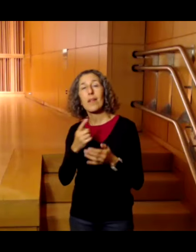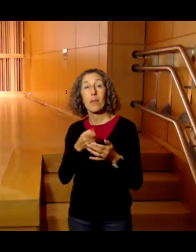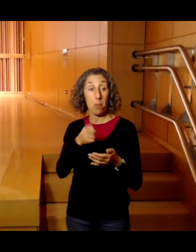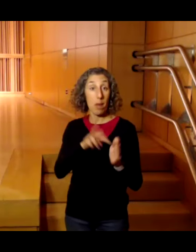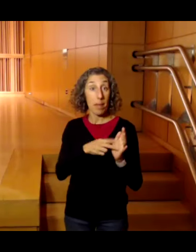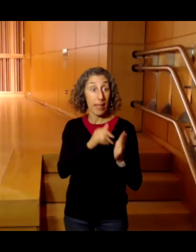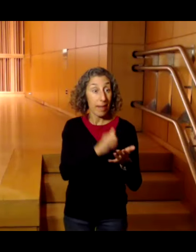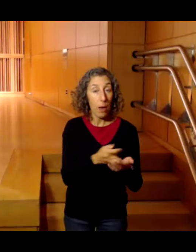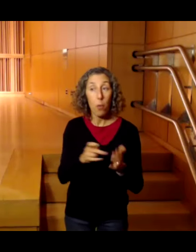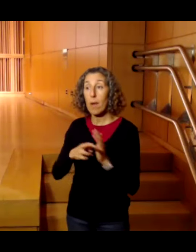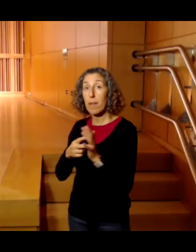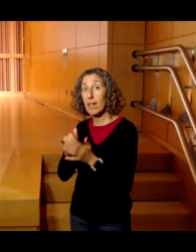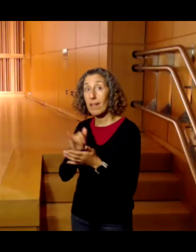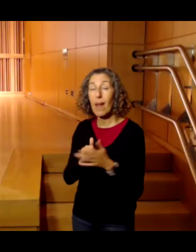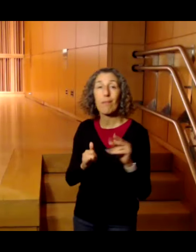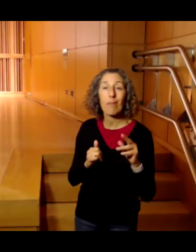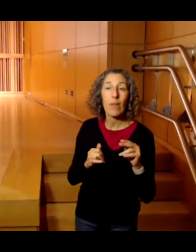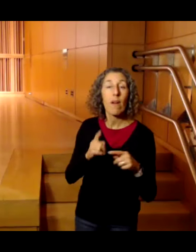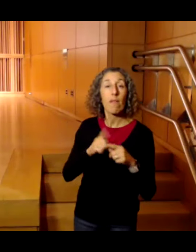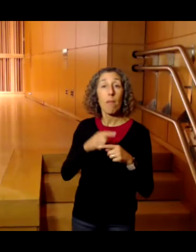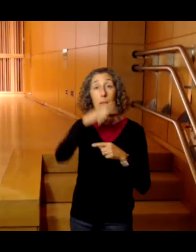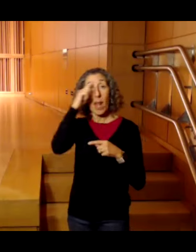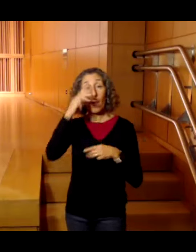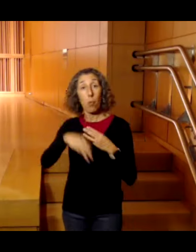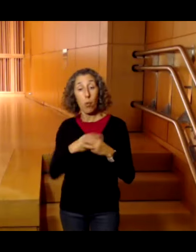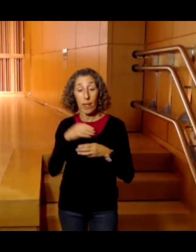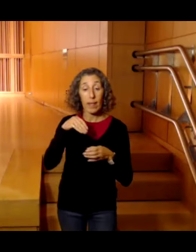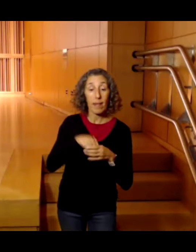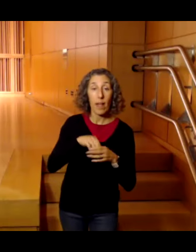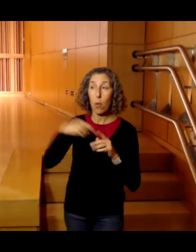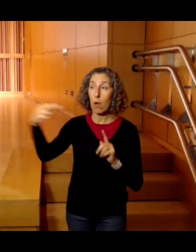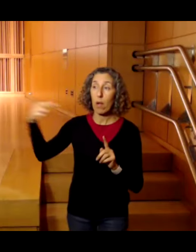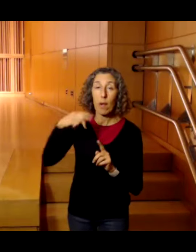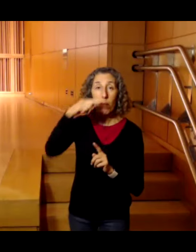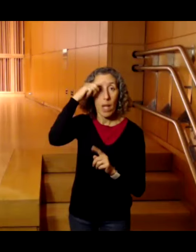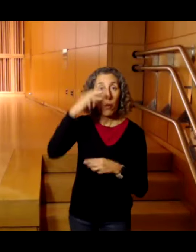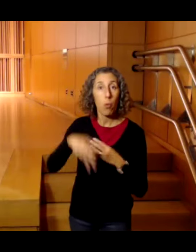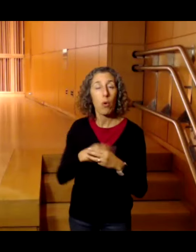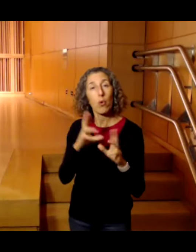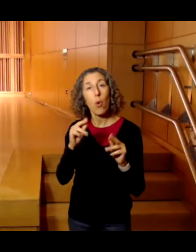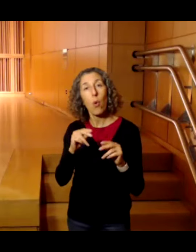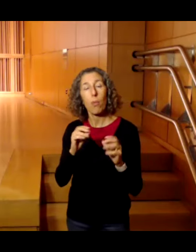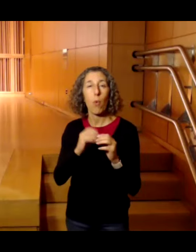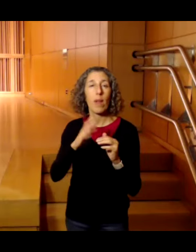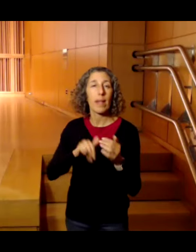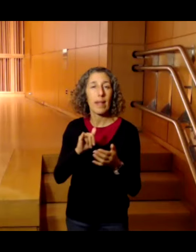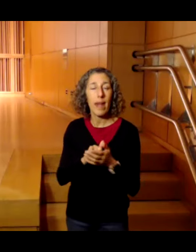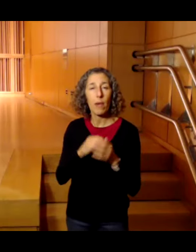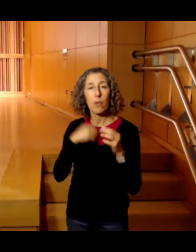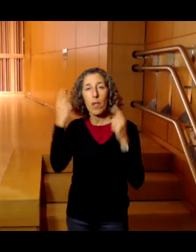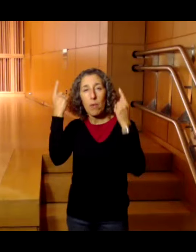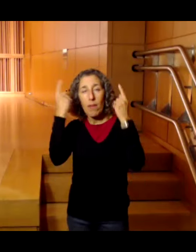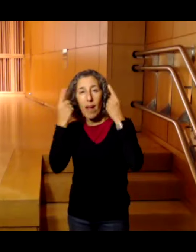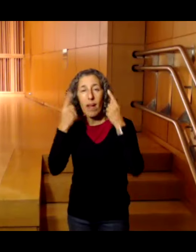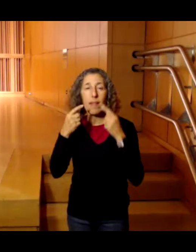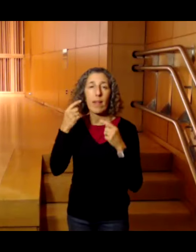or from within a black world, but also revitalizing our thinking and scholarly protocols so that we don't just reify.